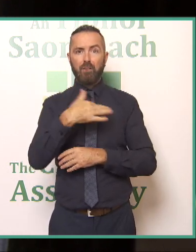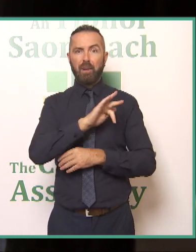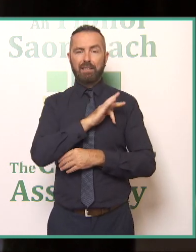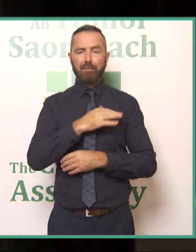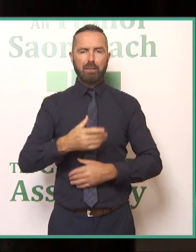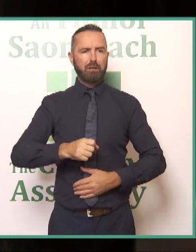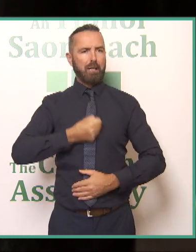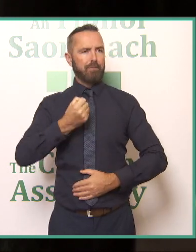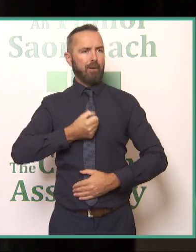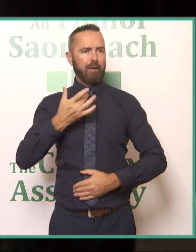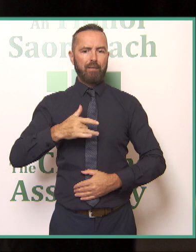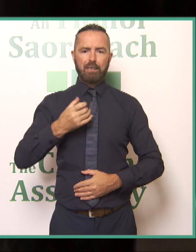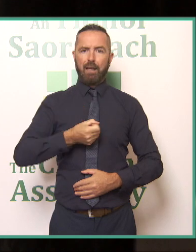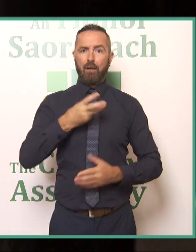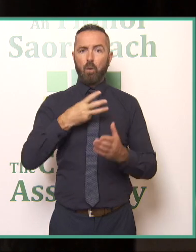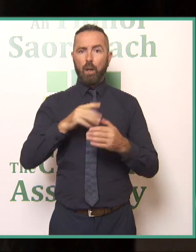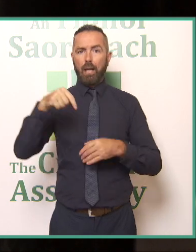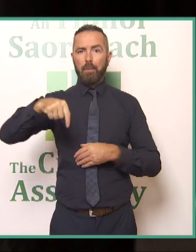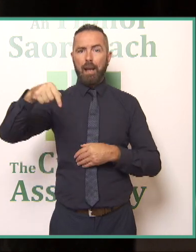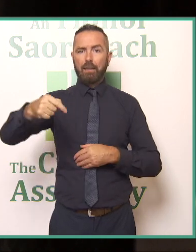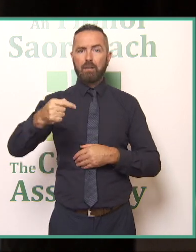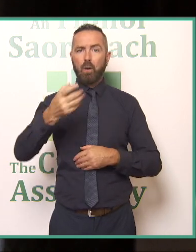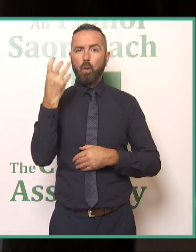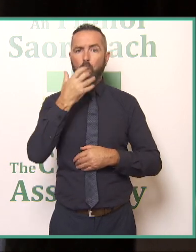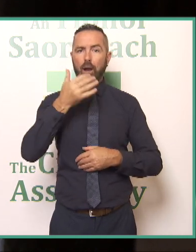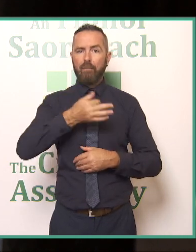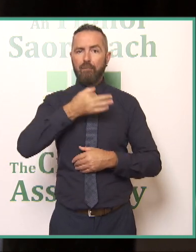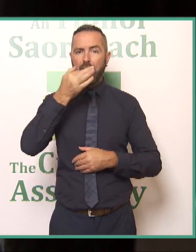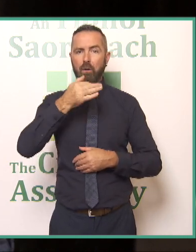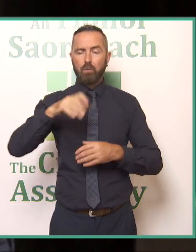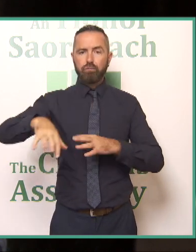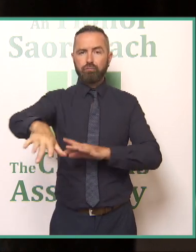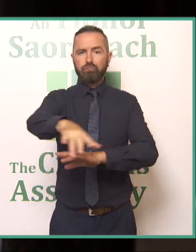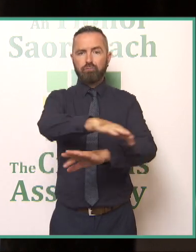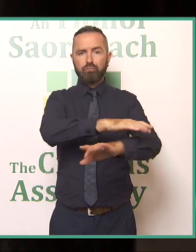seeing when you for example plant wildflowers on the farm when you move out your feed emergence